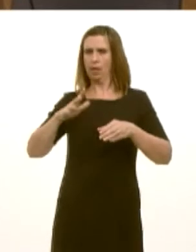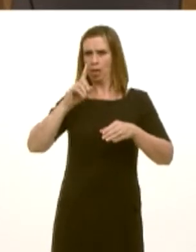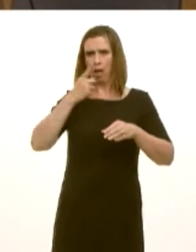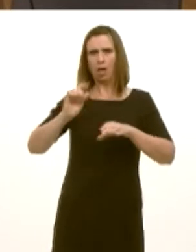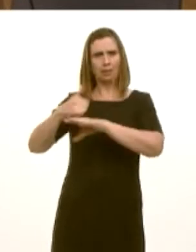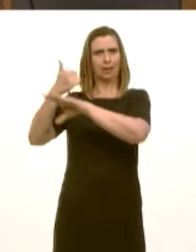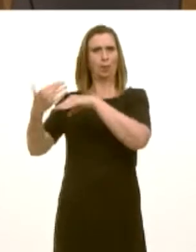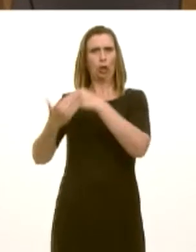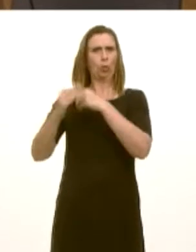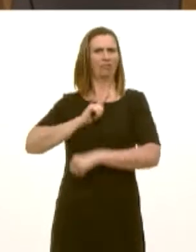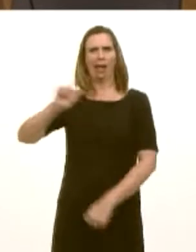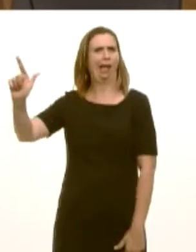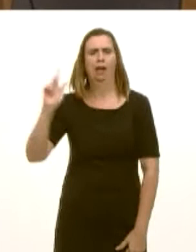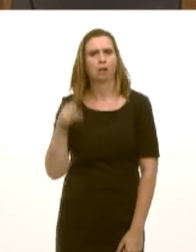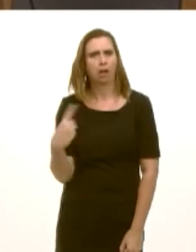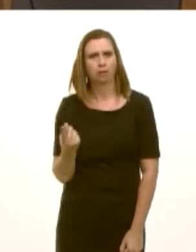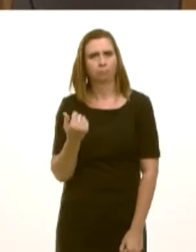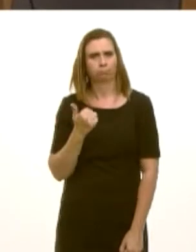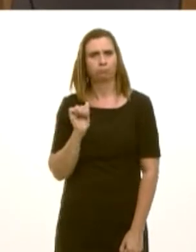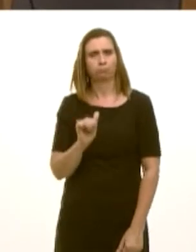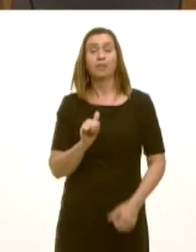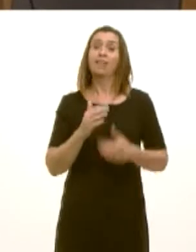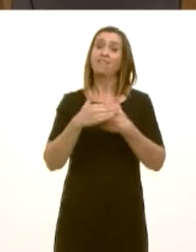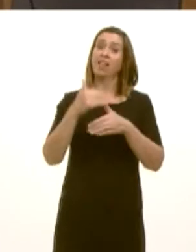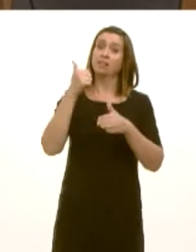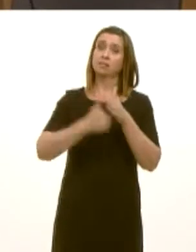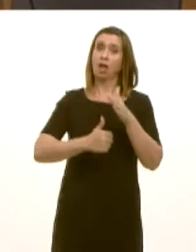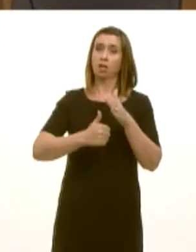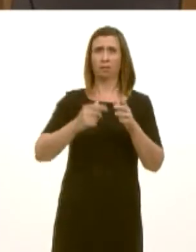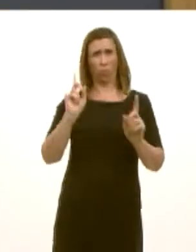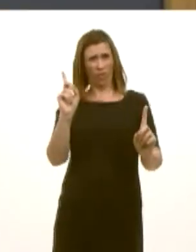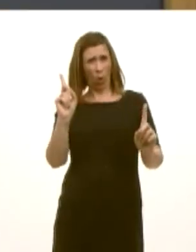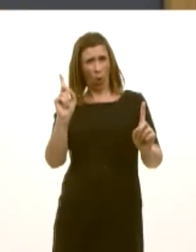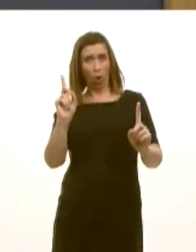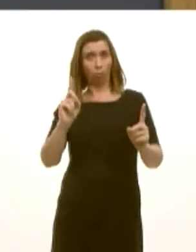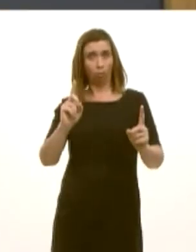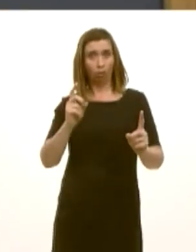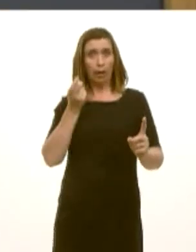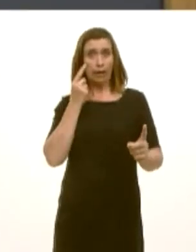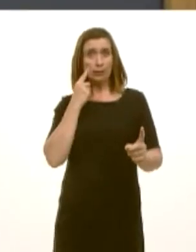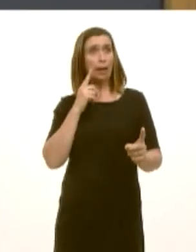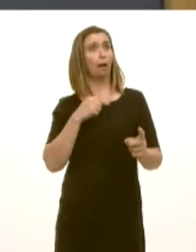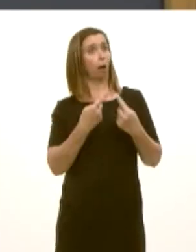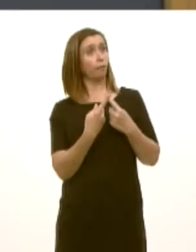The whole point of the provision of childcare as part of Flying Start is to make it as accessible as possible.